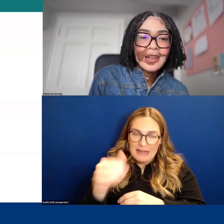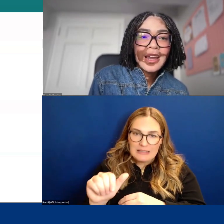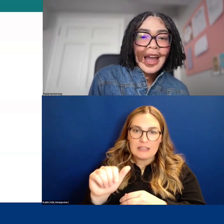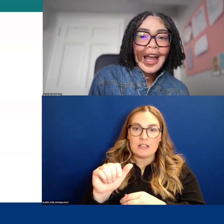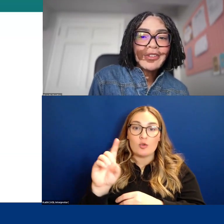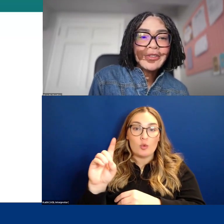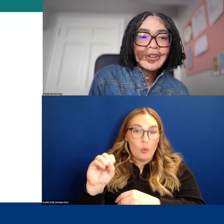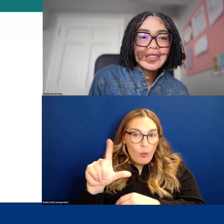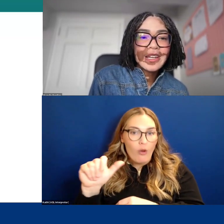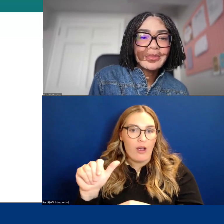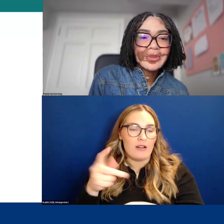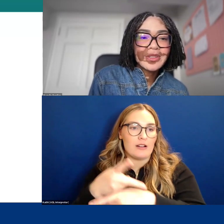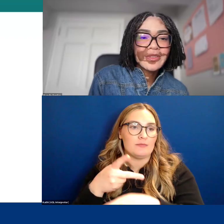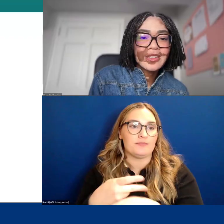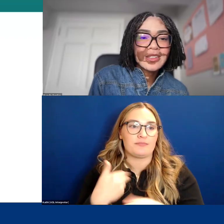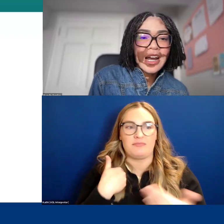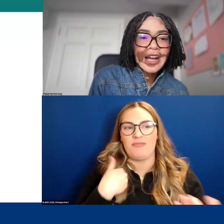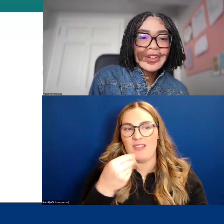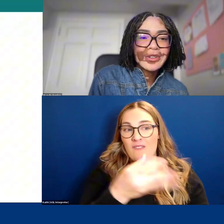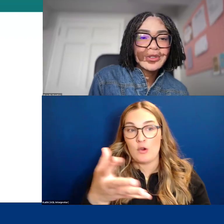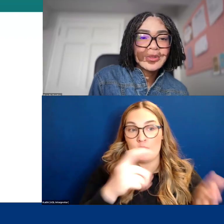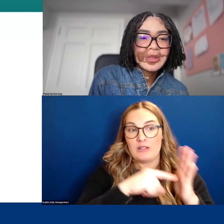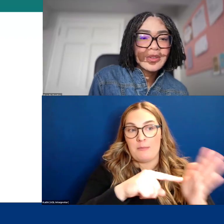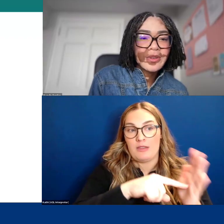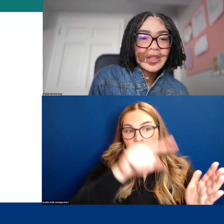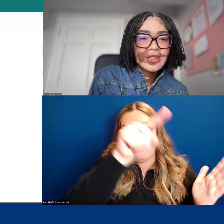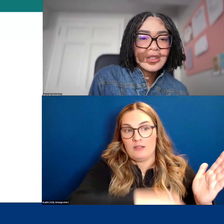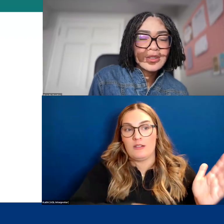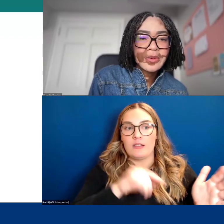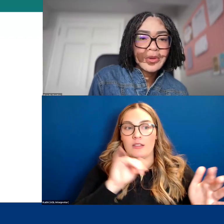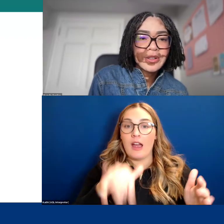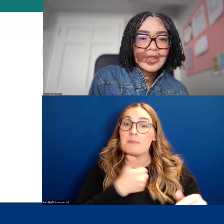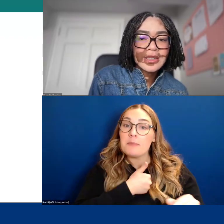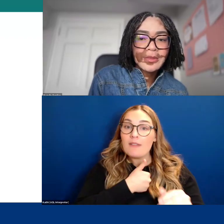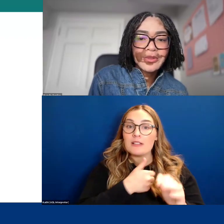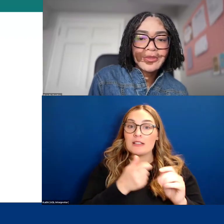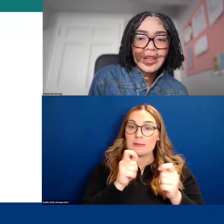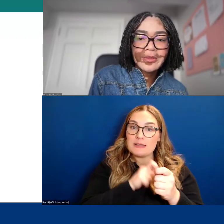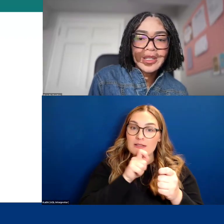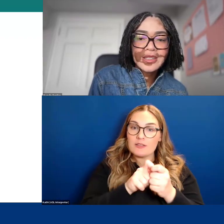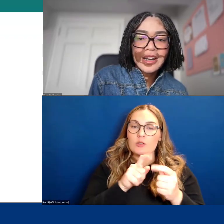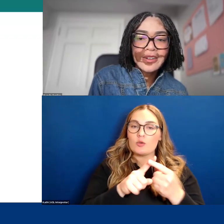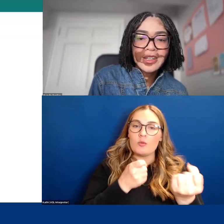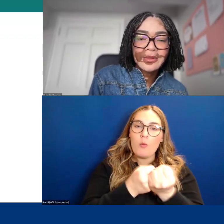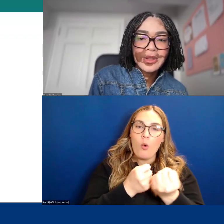I have a few examples of things that I do specifically to support disabled families that I've done